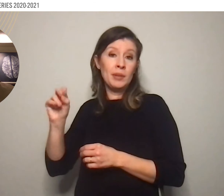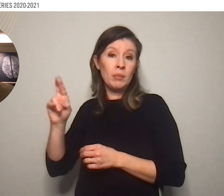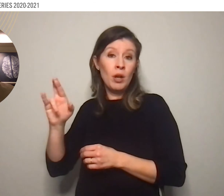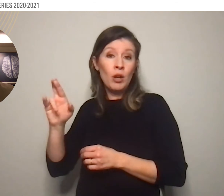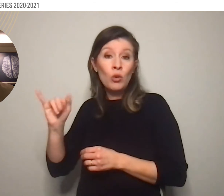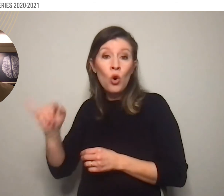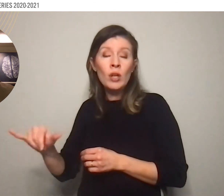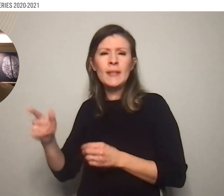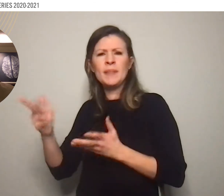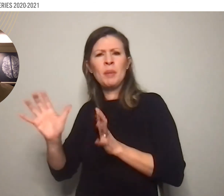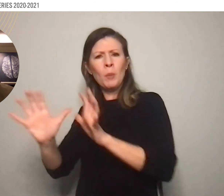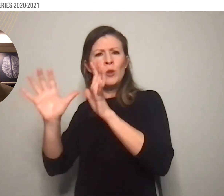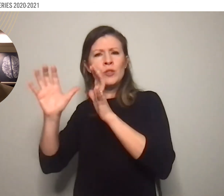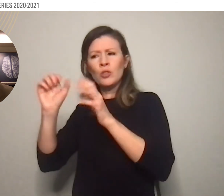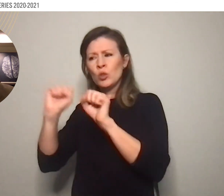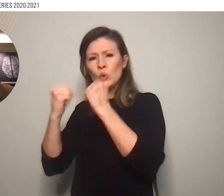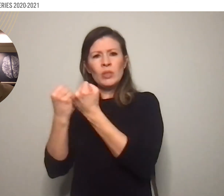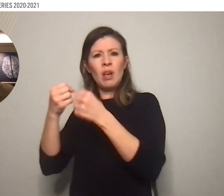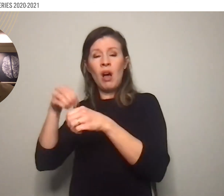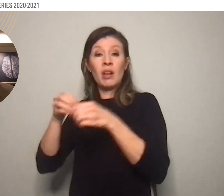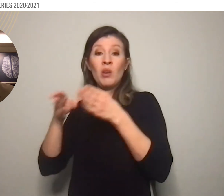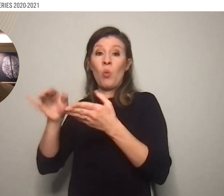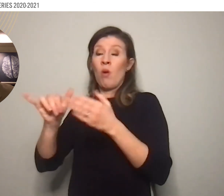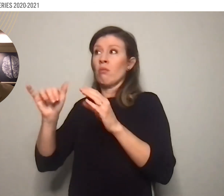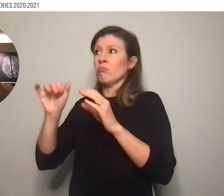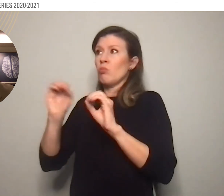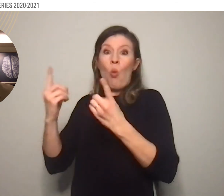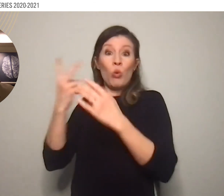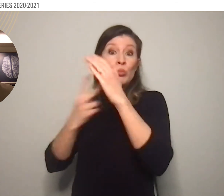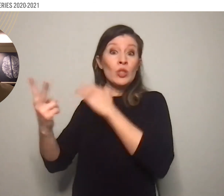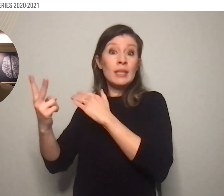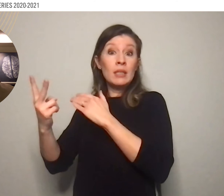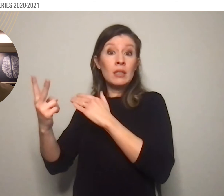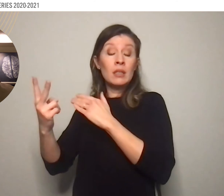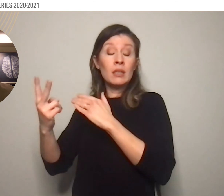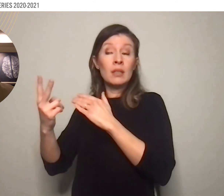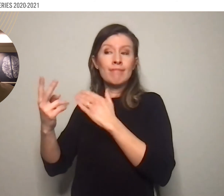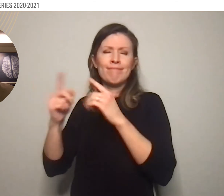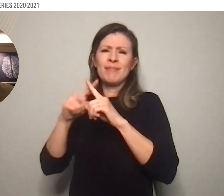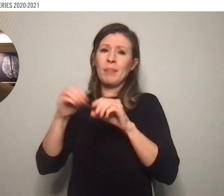in one way or another pushed our society in a way that no one could have ever imagined.